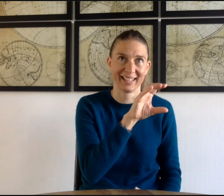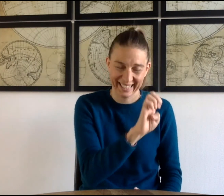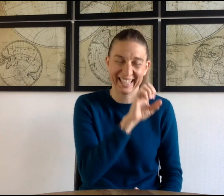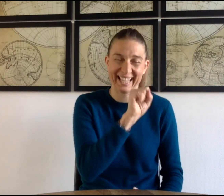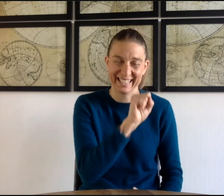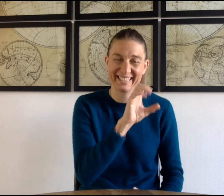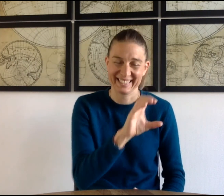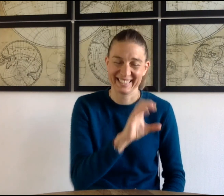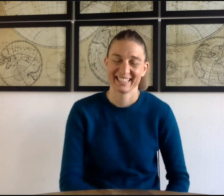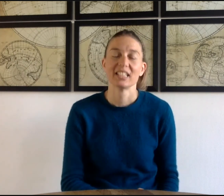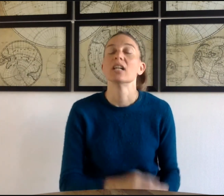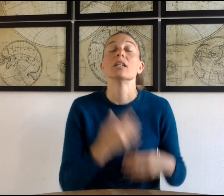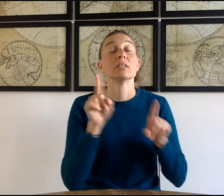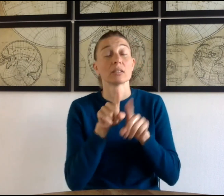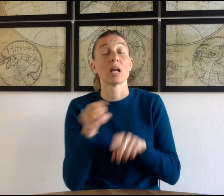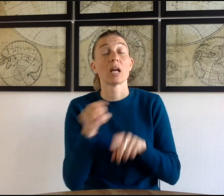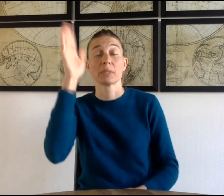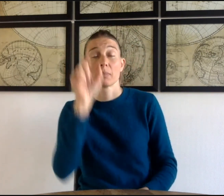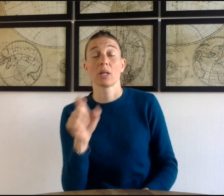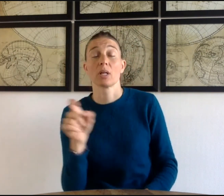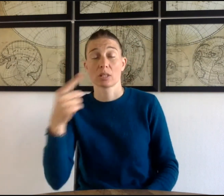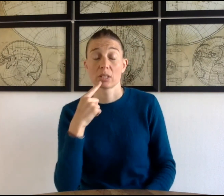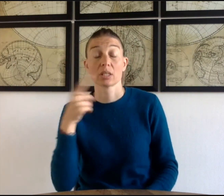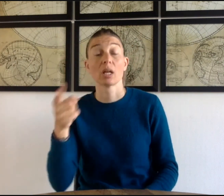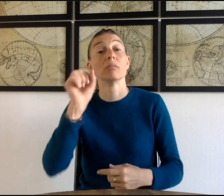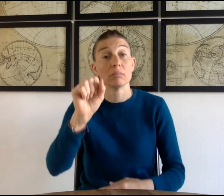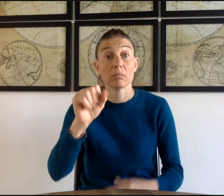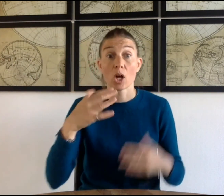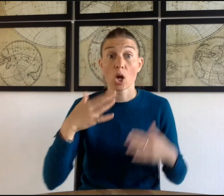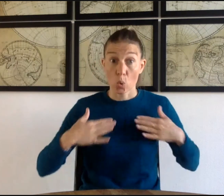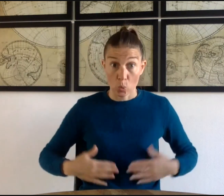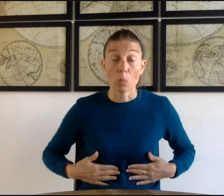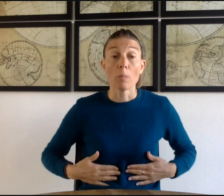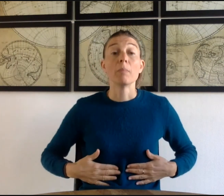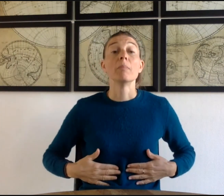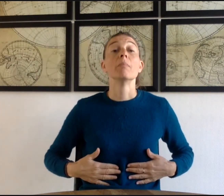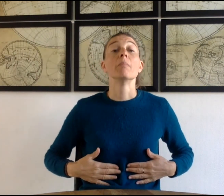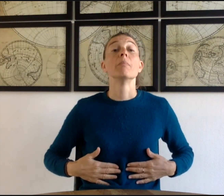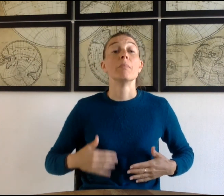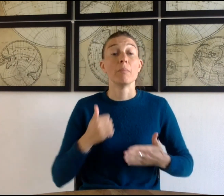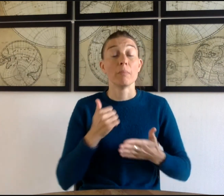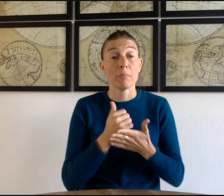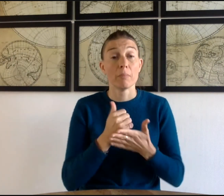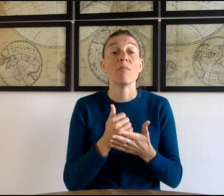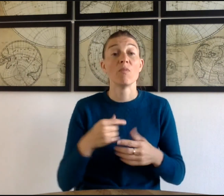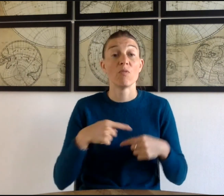the humanitarian volunteering strand has...